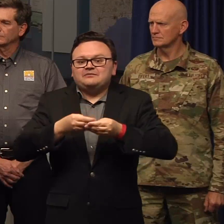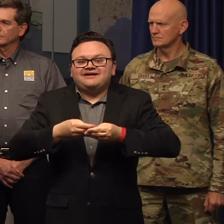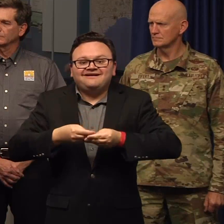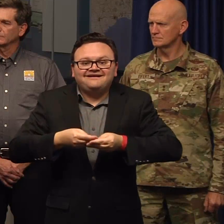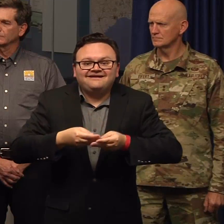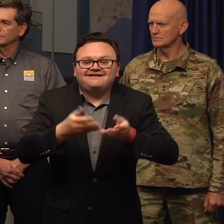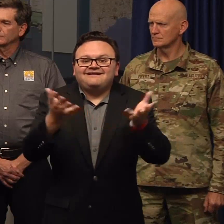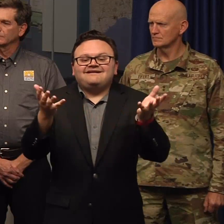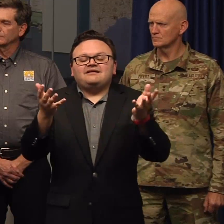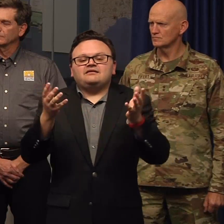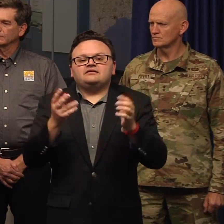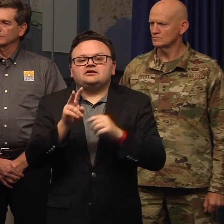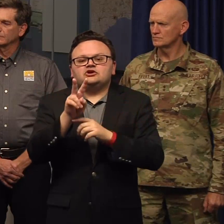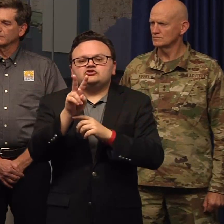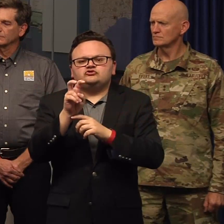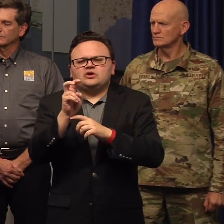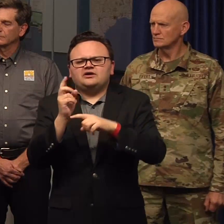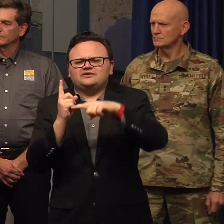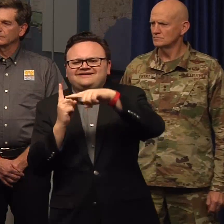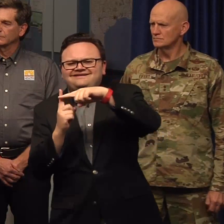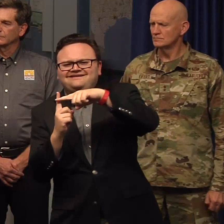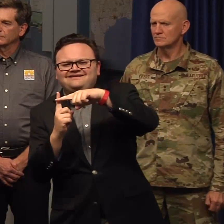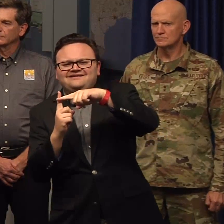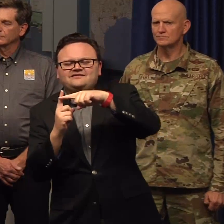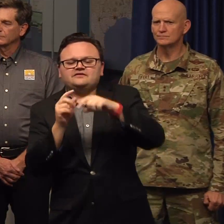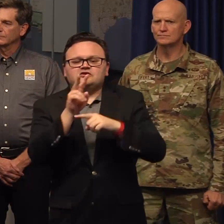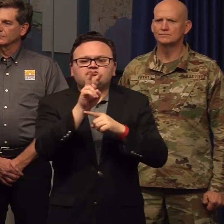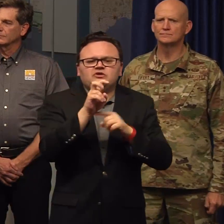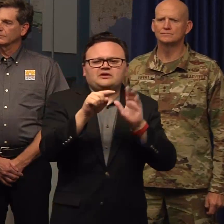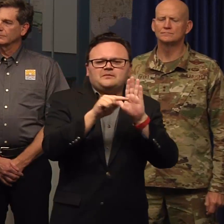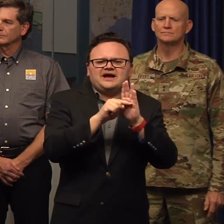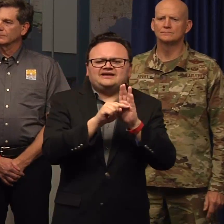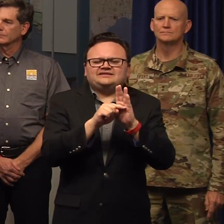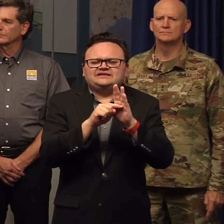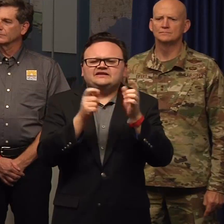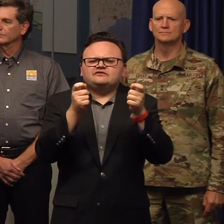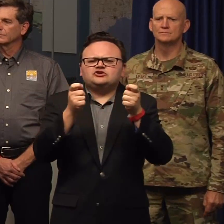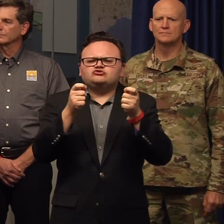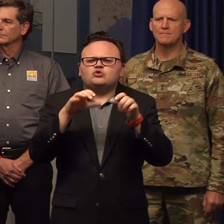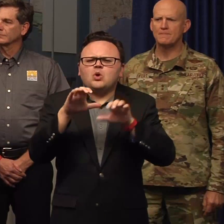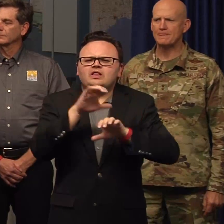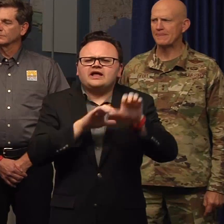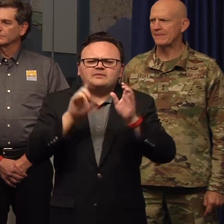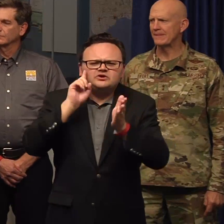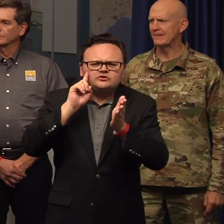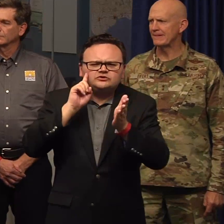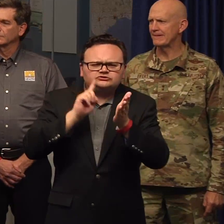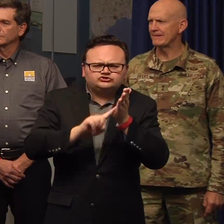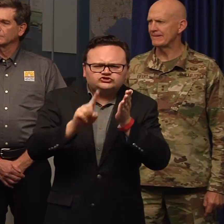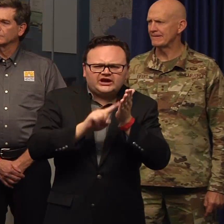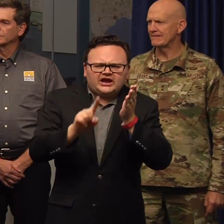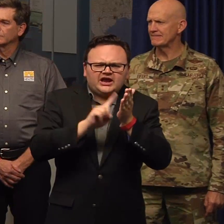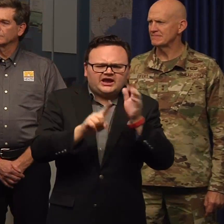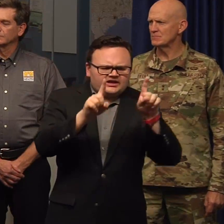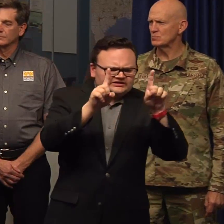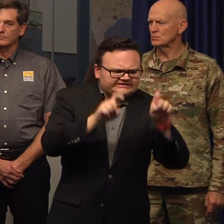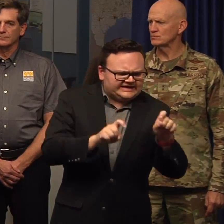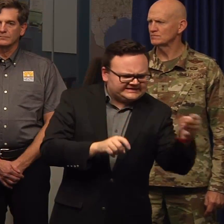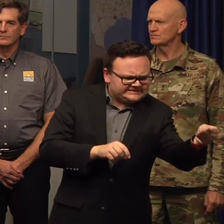TEST, YOU'VE GOT TO GET OTHER PARTS SO DEPARTMENT OF HEALTH AND THE EF HAVE DISTRIBUTED 200 NEGATIVE AND 200 POSITIVE CONTROLS SO THAT GOES, THAT'S